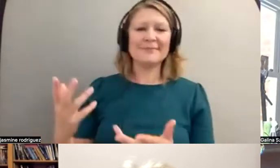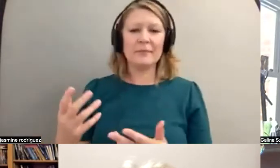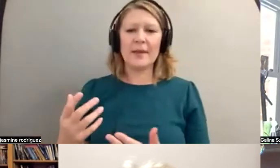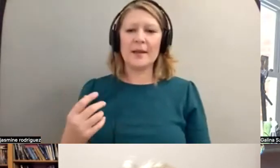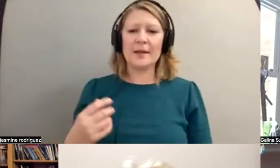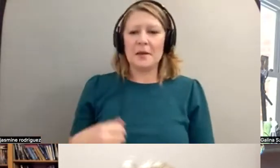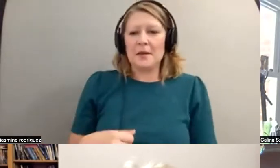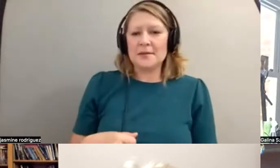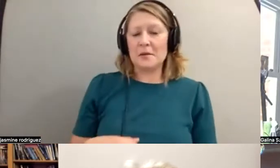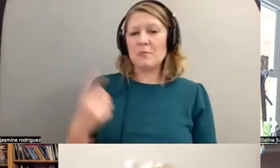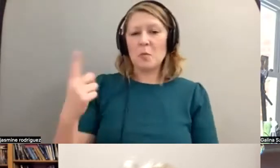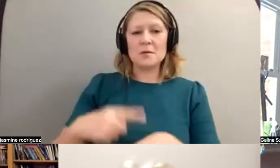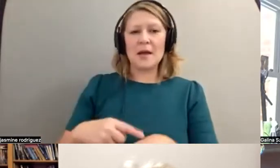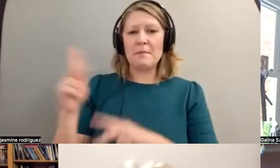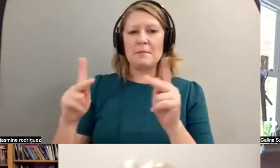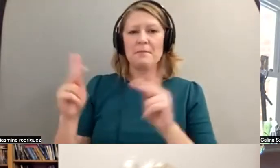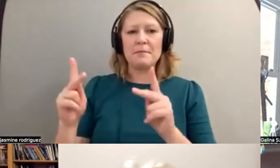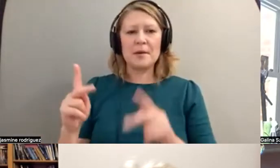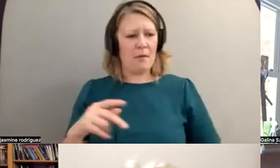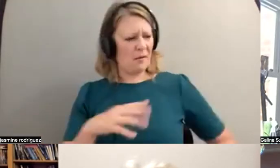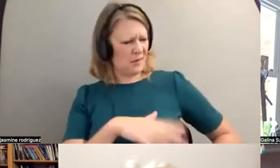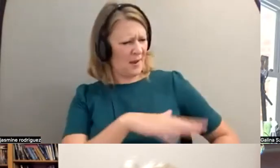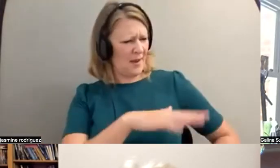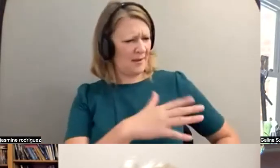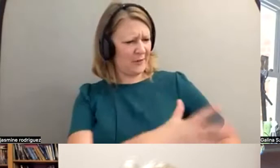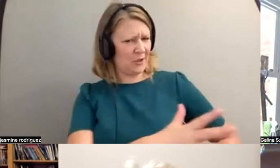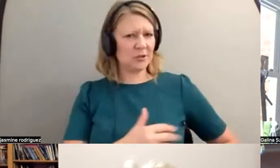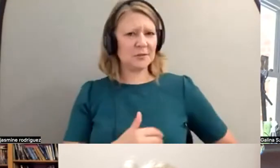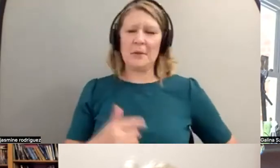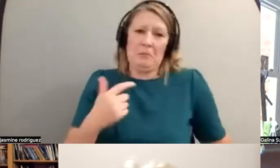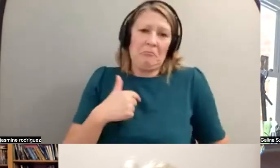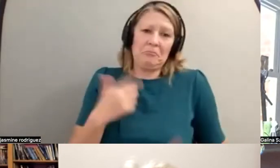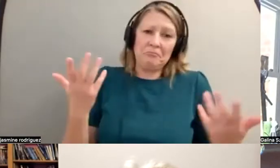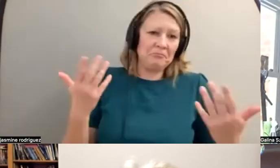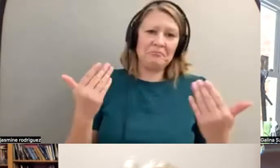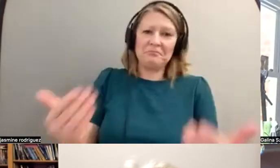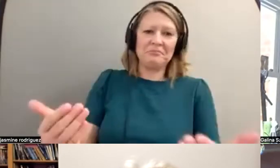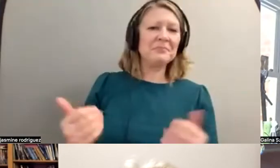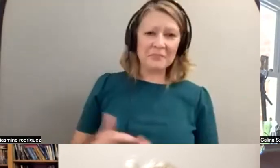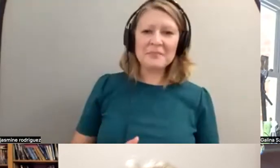So it-- we, I think, we all are called to a different expression, you know.